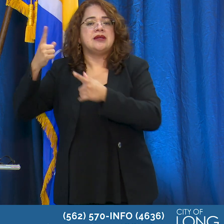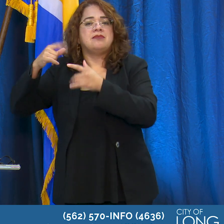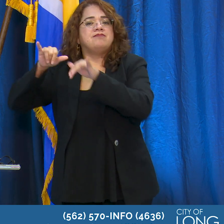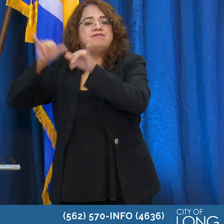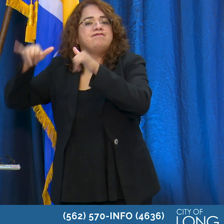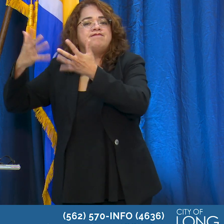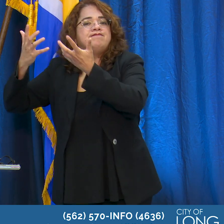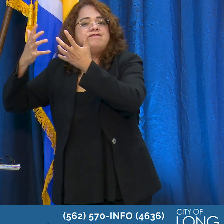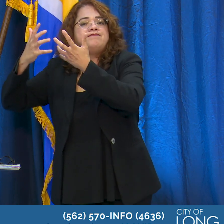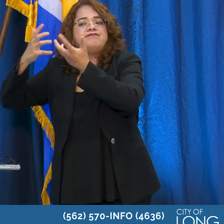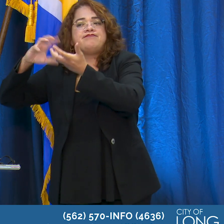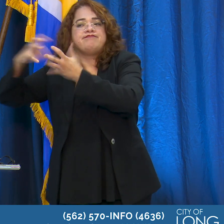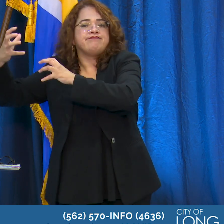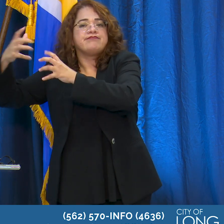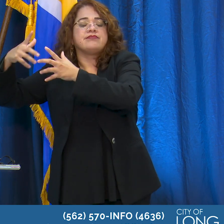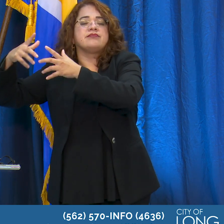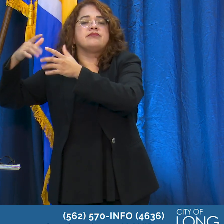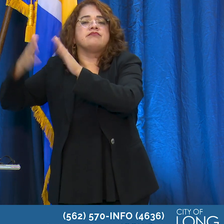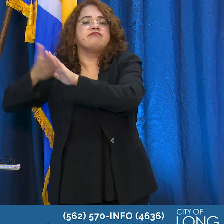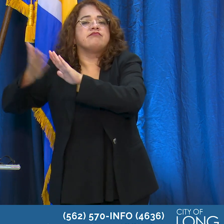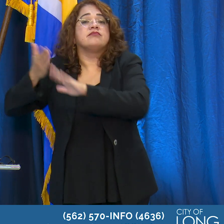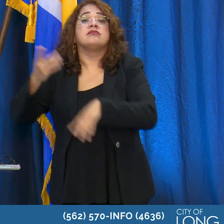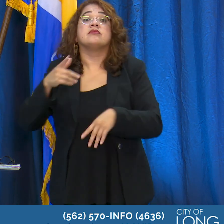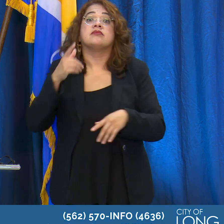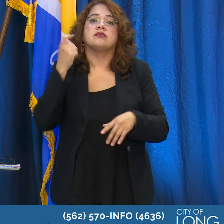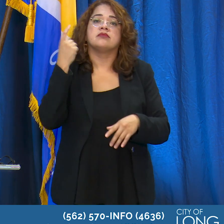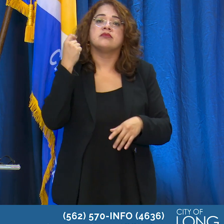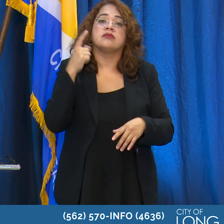cases a day. Prior to this, we've been seeing closer